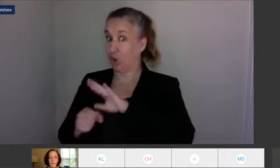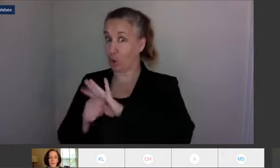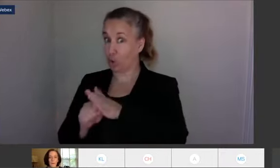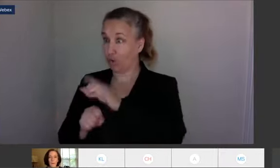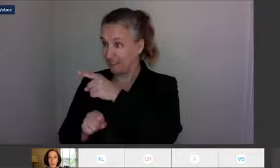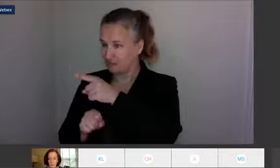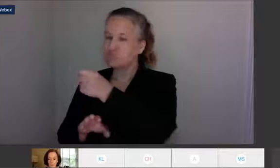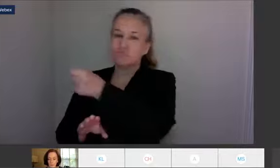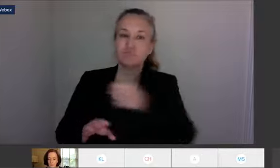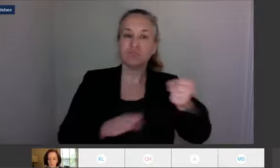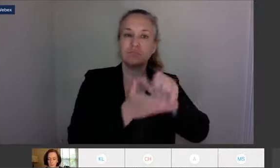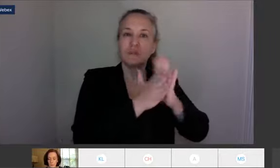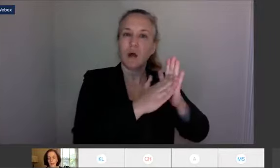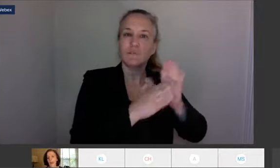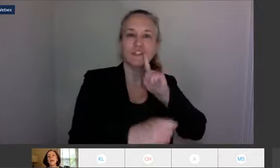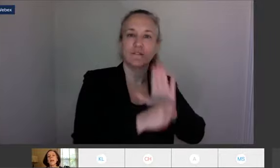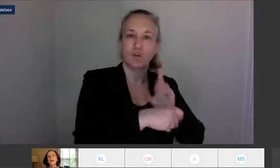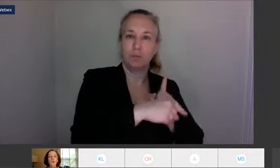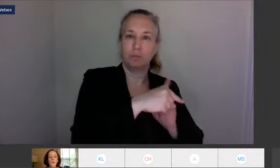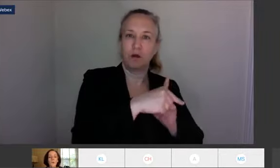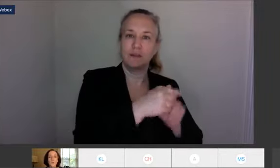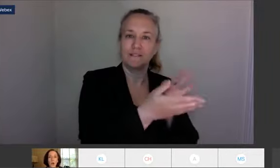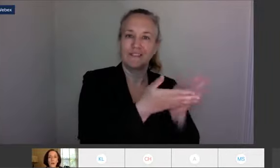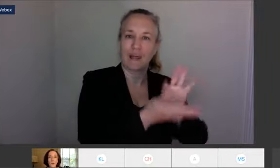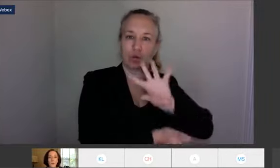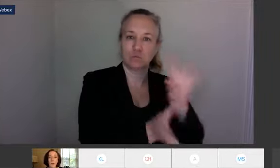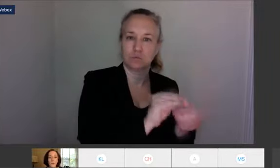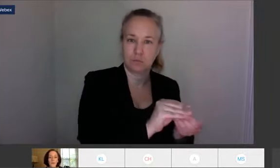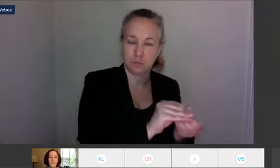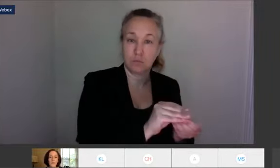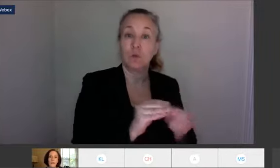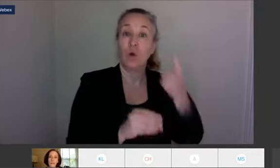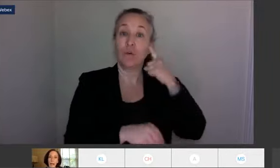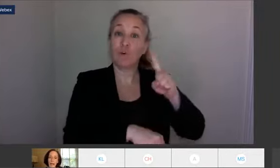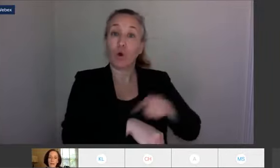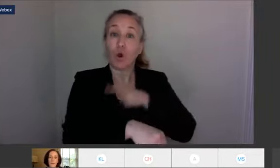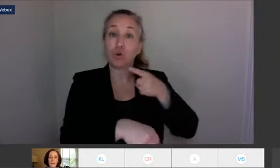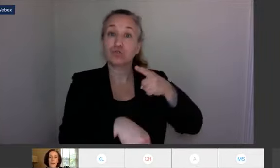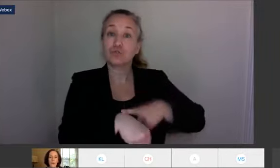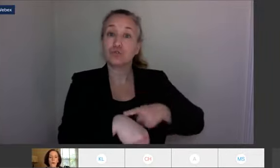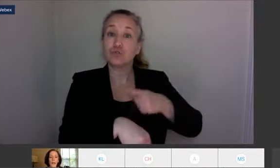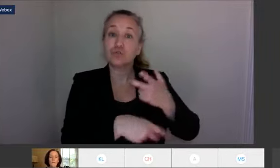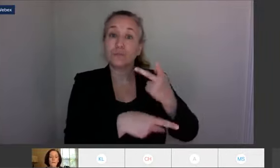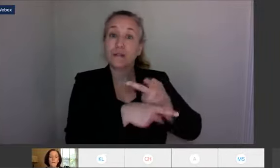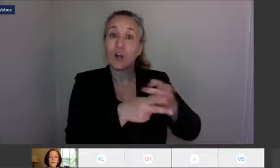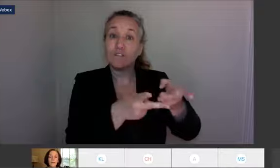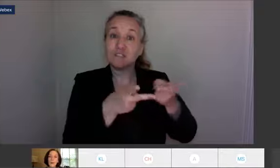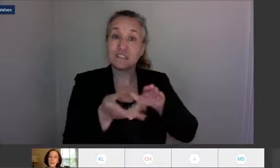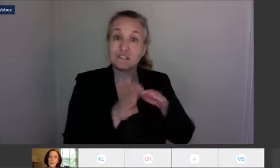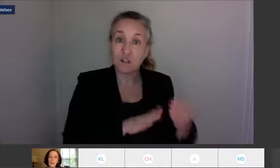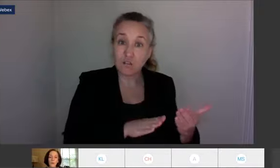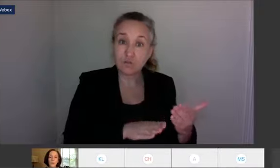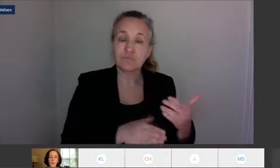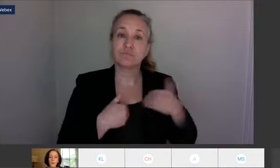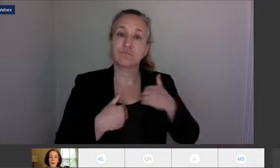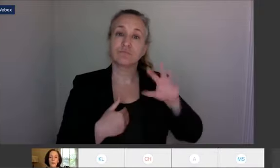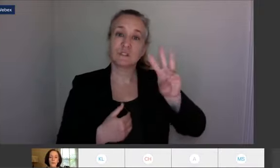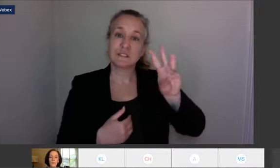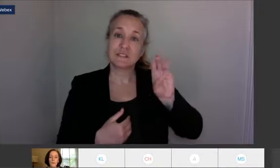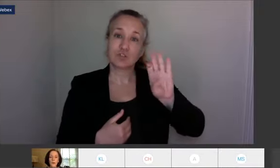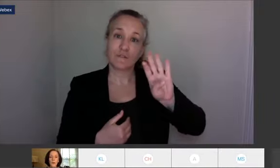count in terms of long-term care facility deaths we have 641 confirmed